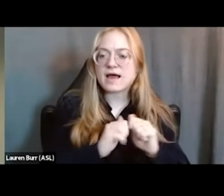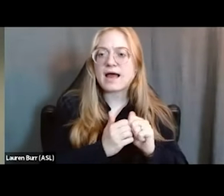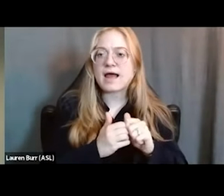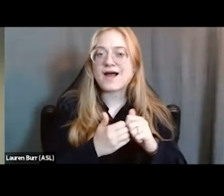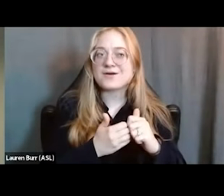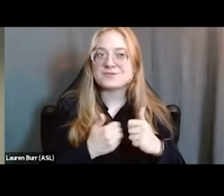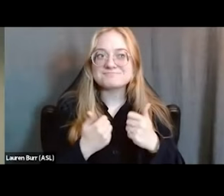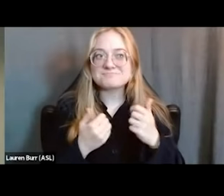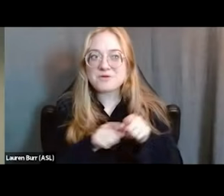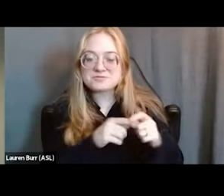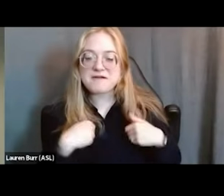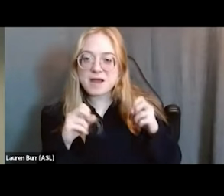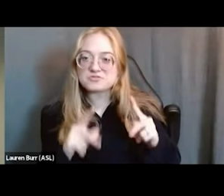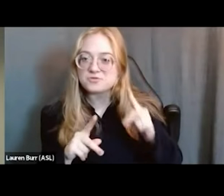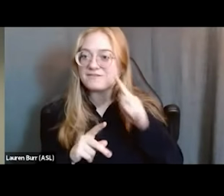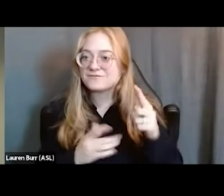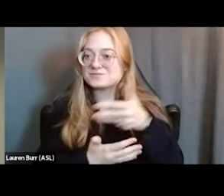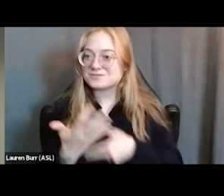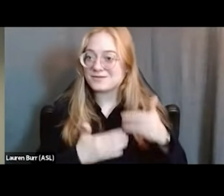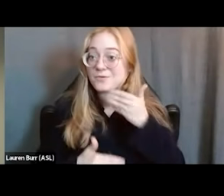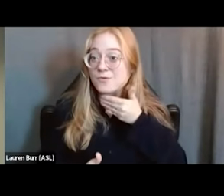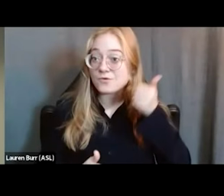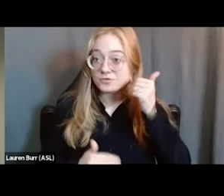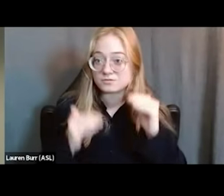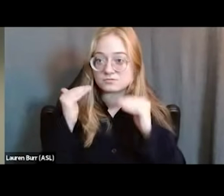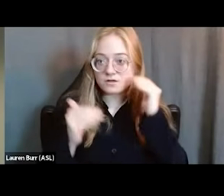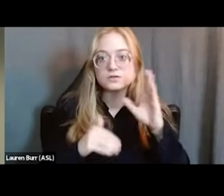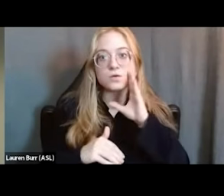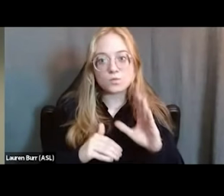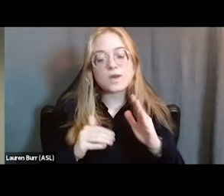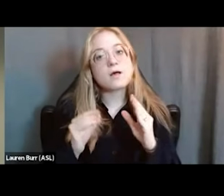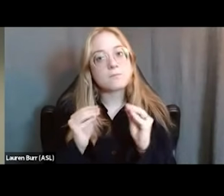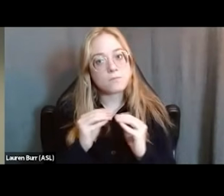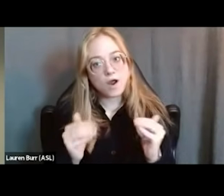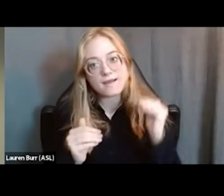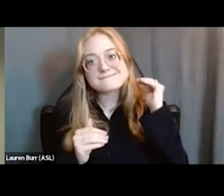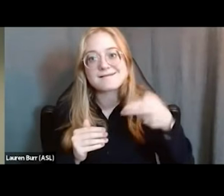Older adults are more likely to experience social isolation. We know that older adults experiencing homelessness